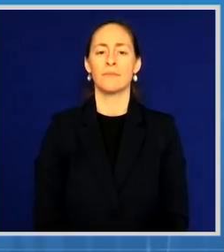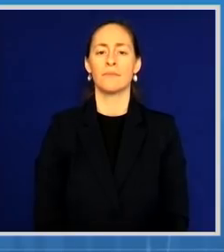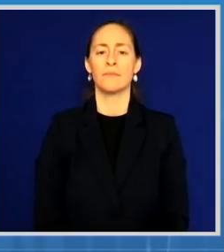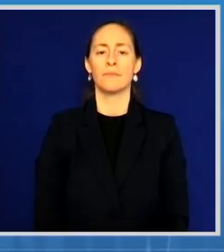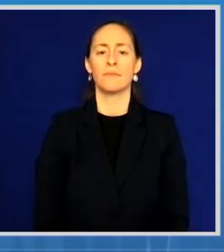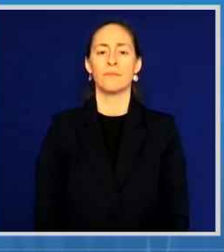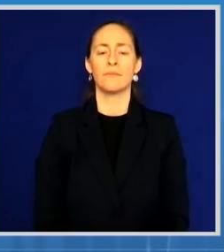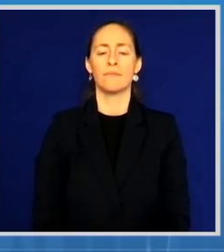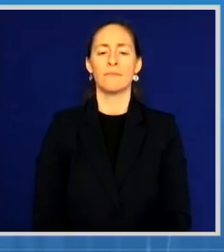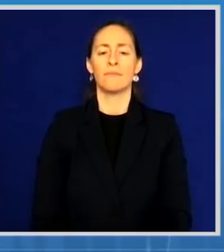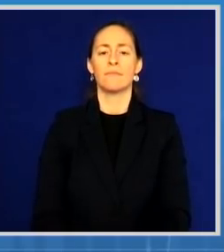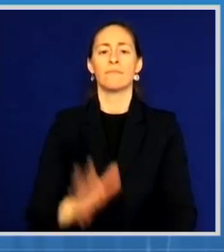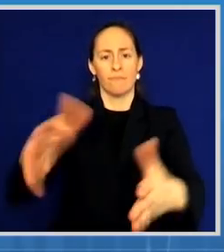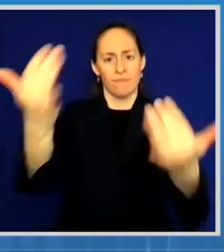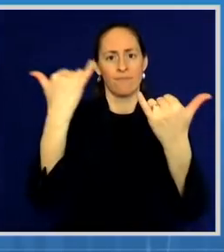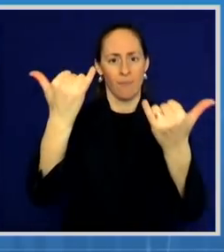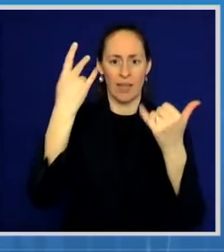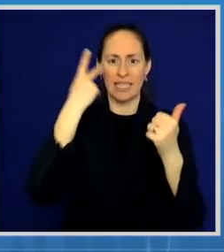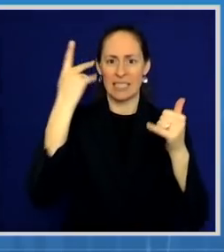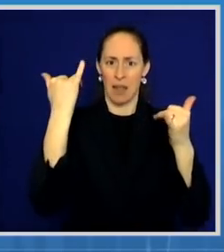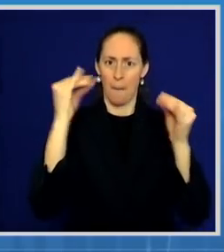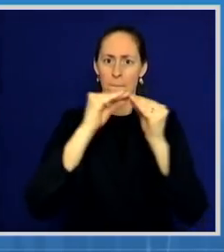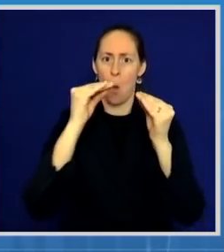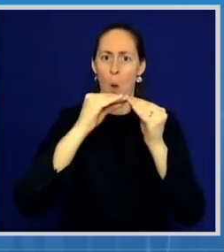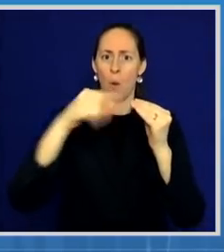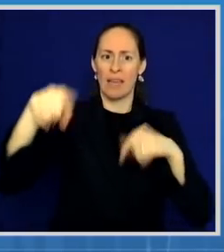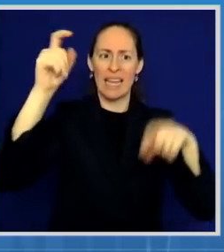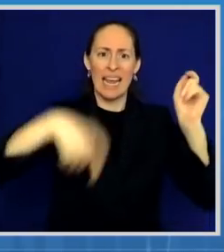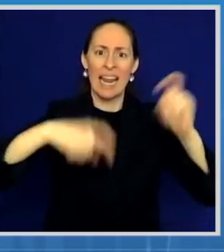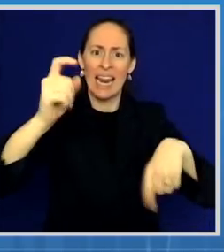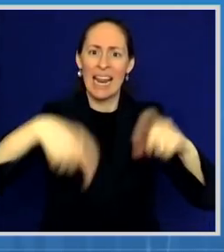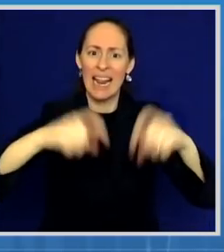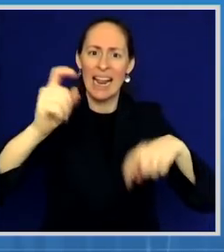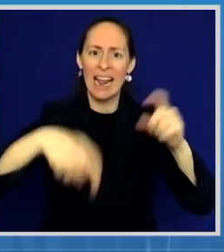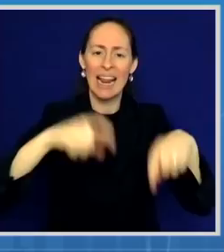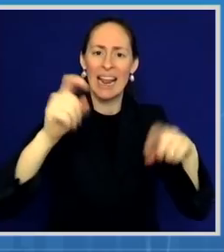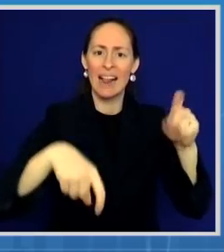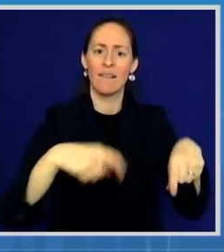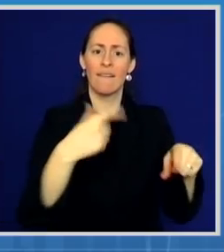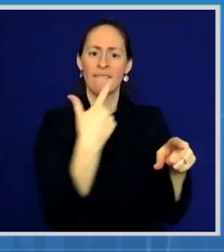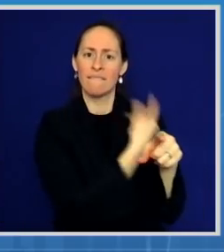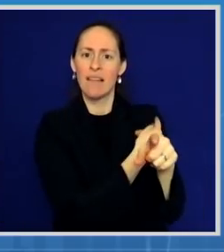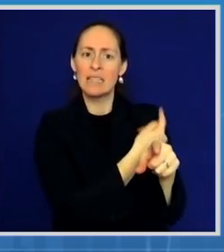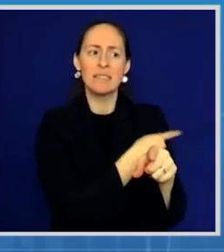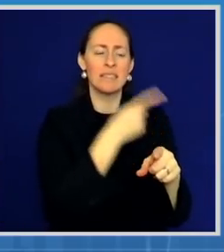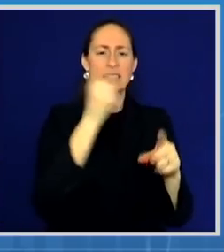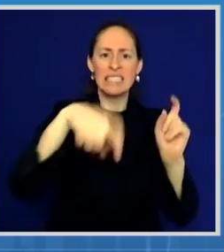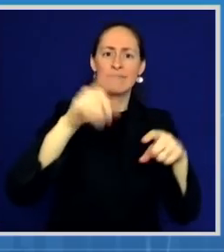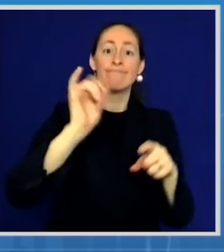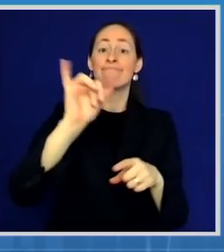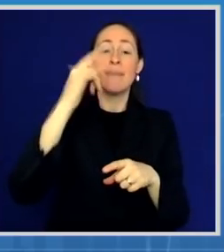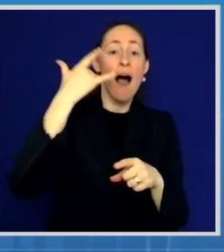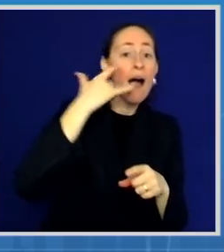in California and in Ohio, how close are we to hitting a vaccine plateau? What would that even look like?